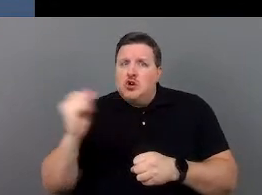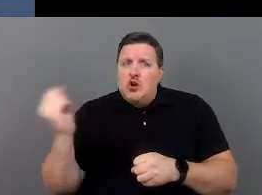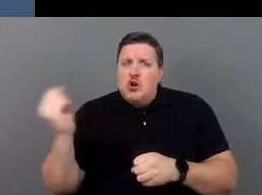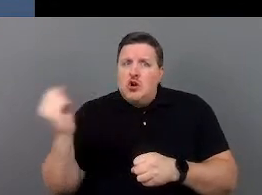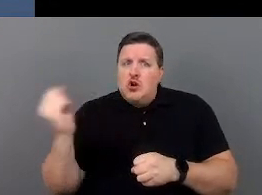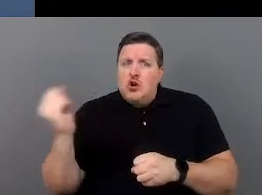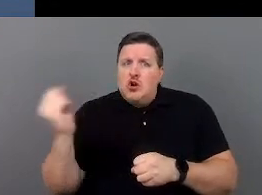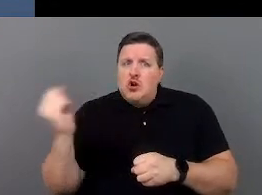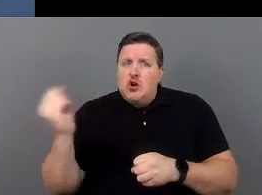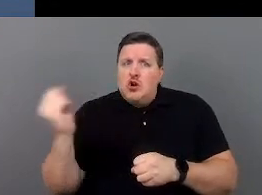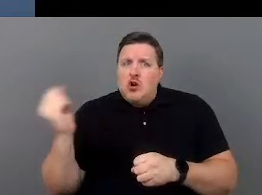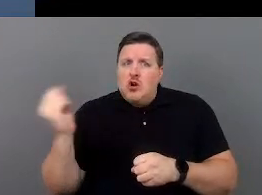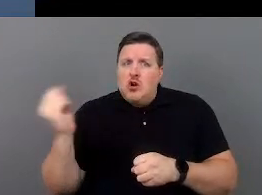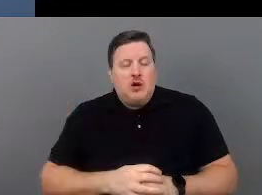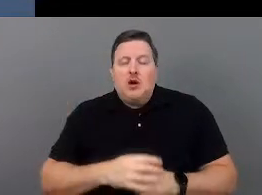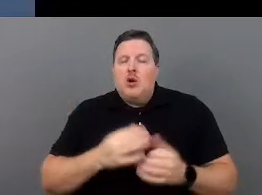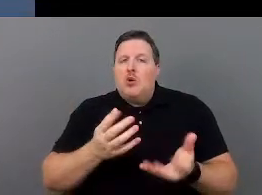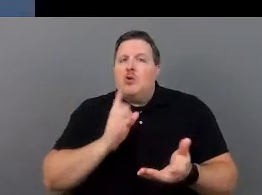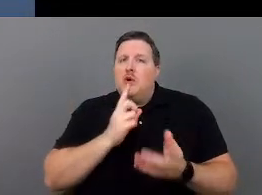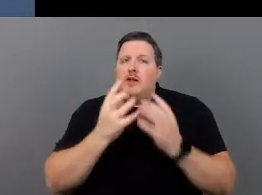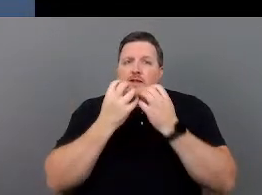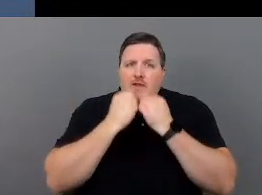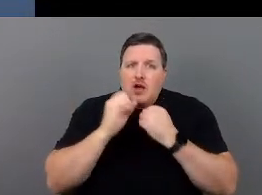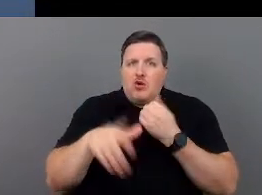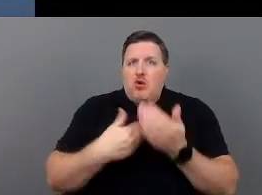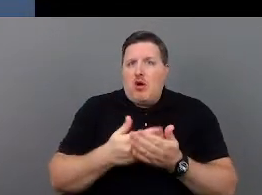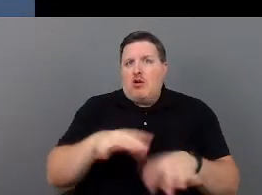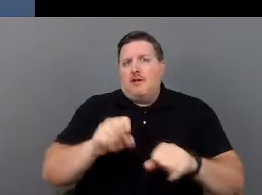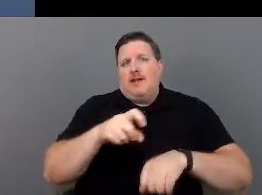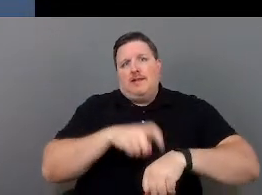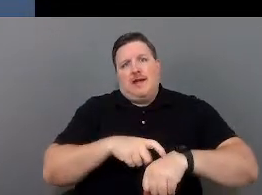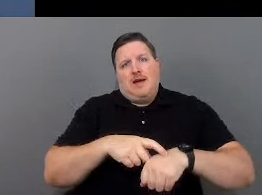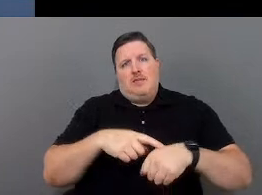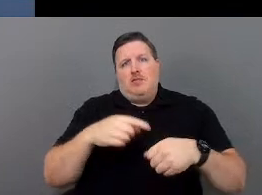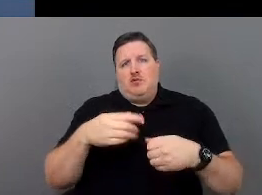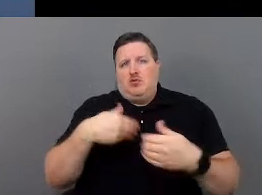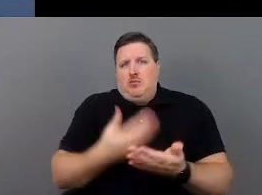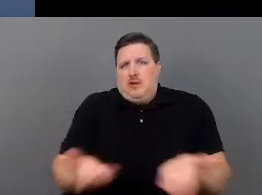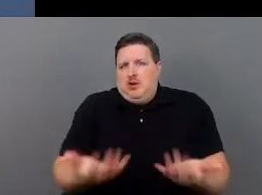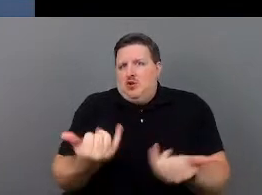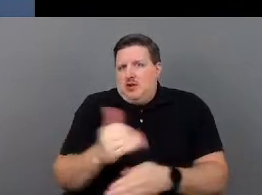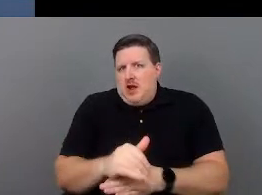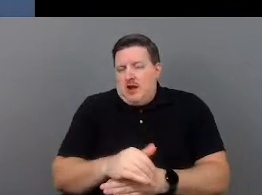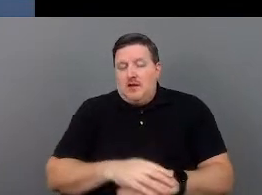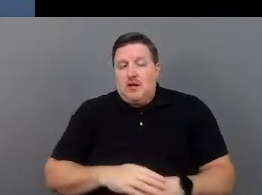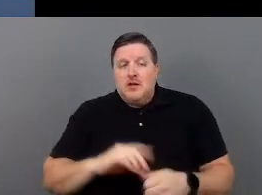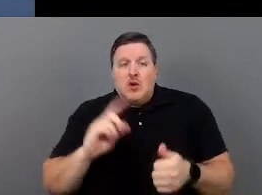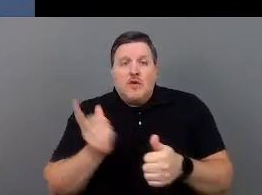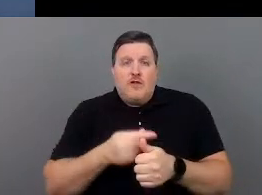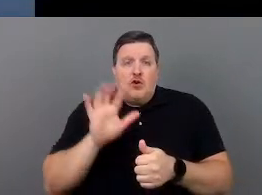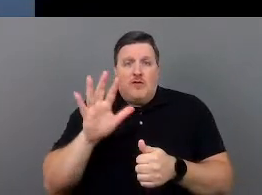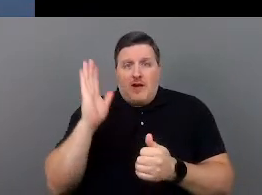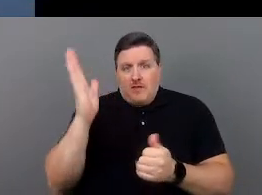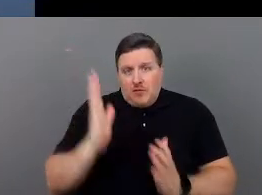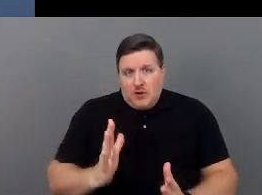WE REALLY VALUE YOU ALL TAKING YOUR TIME TO BE HERE TONIGHT. SO THE FIRST FIVE SPEAKERS WILL